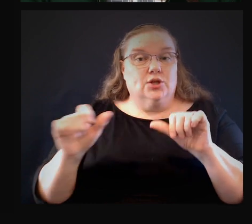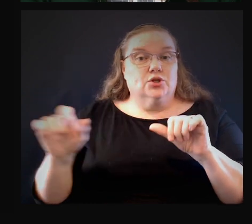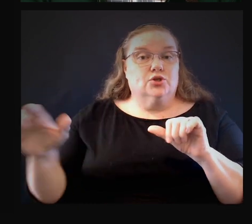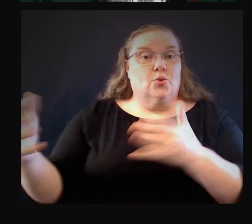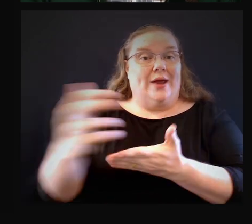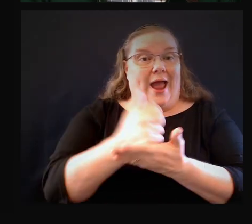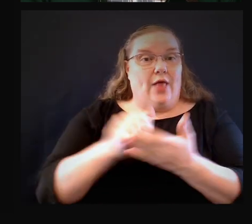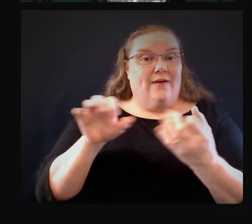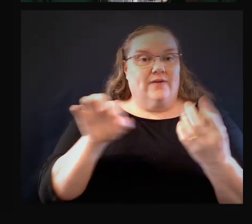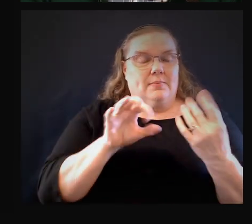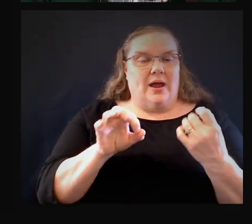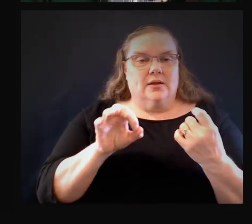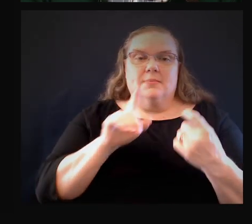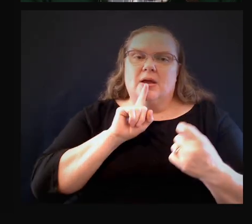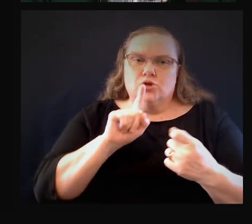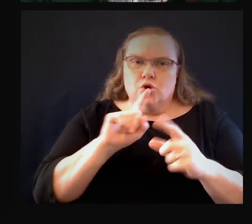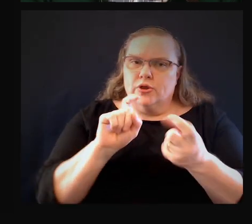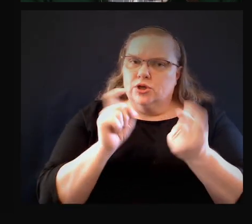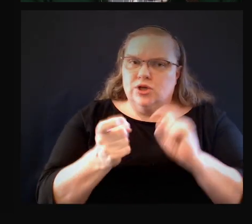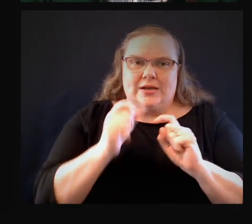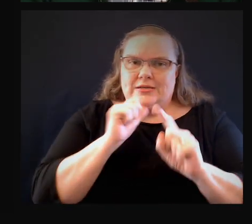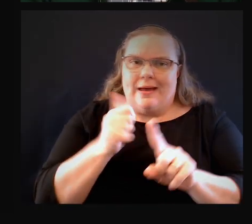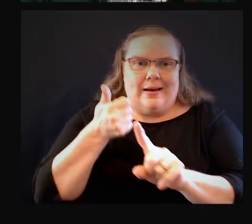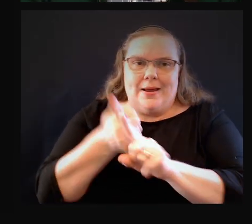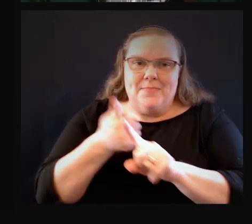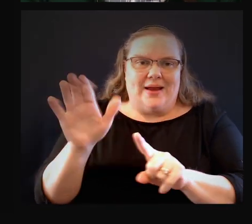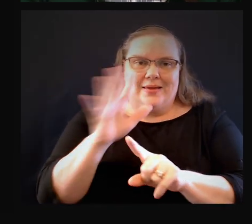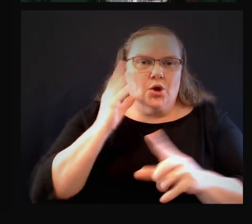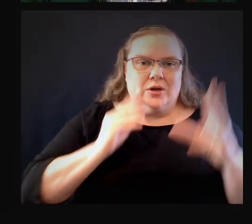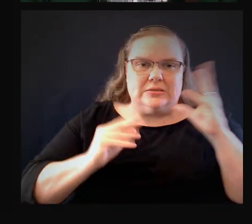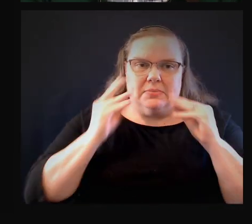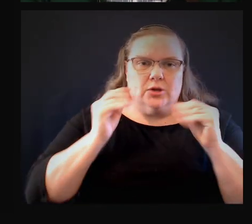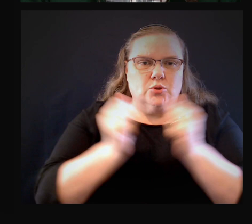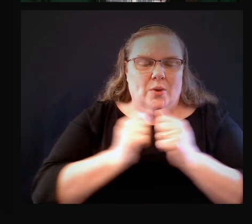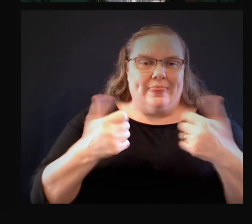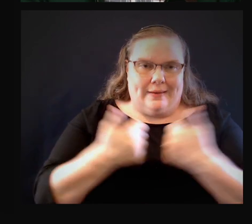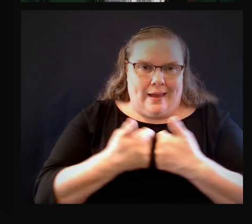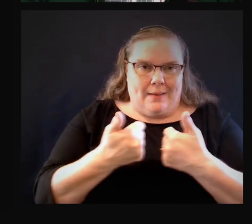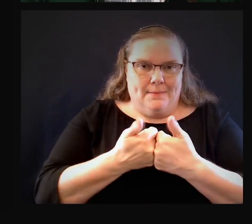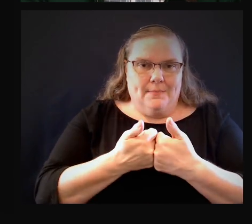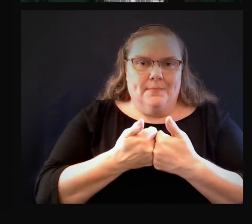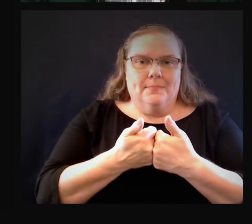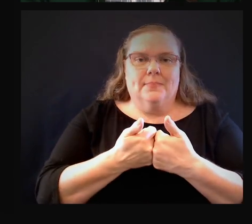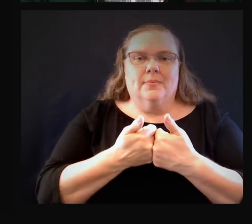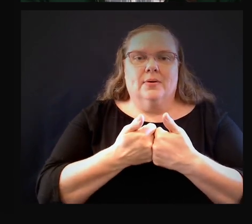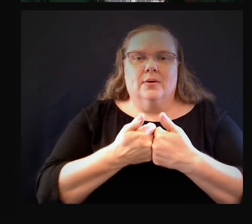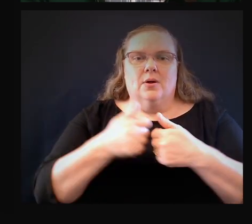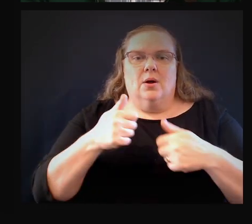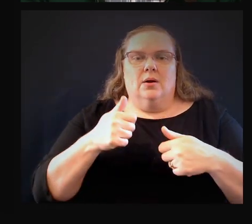hasn't impacted their experience with your game. Our main goal remains to reduce our carbon footprint